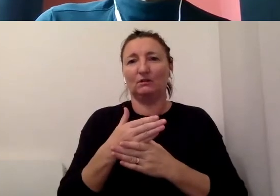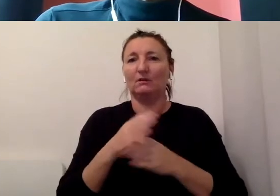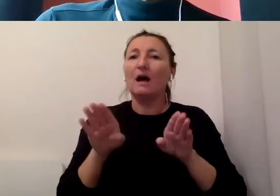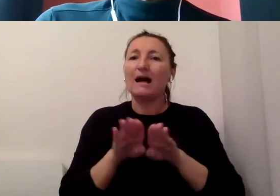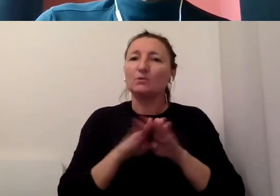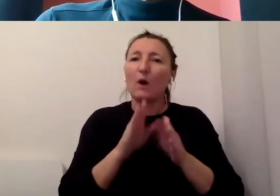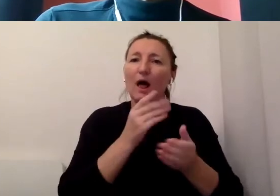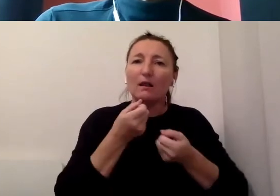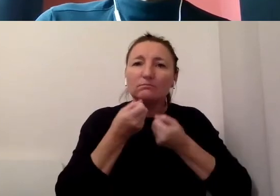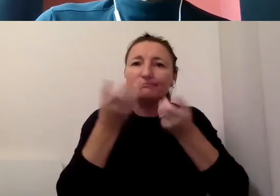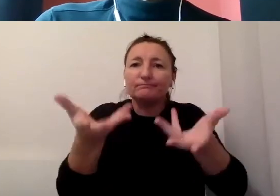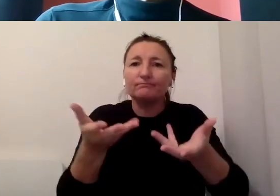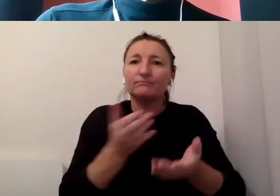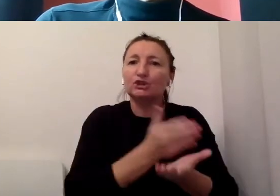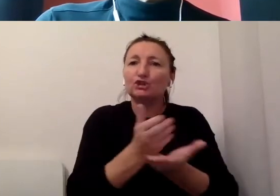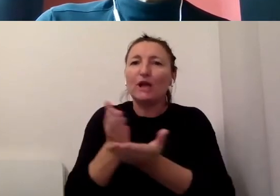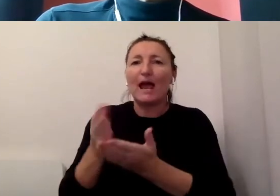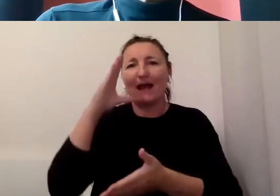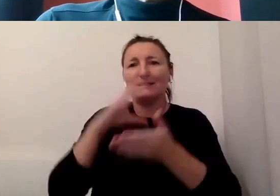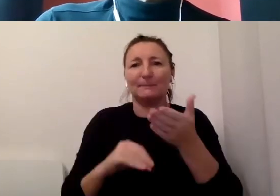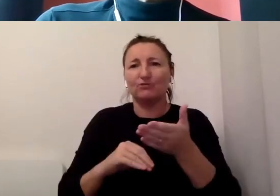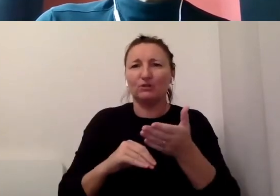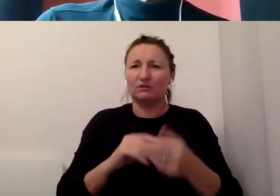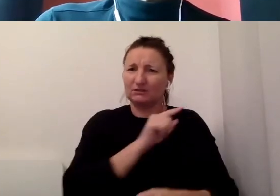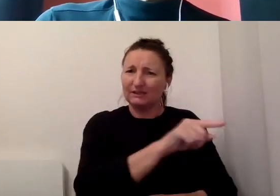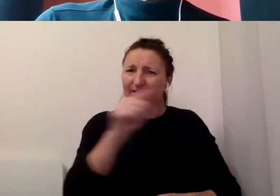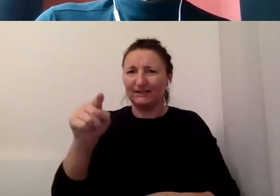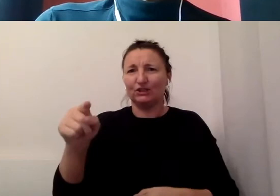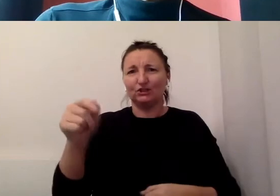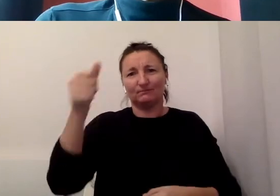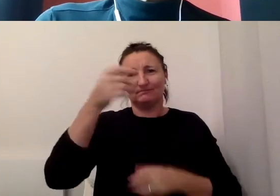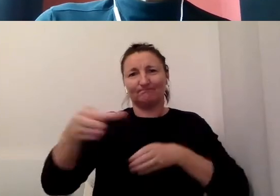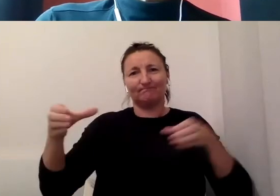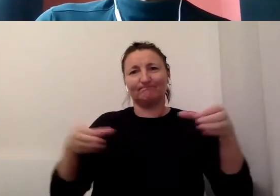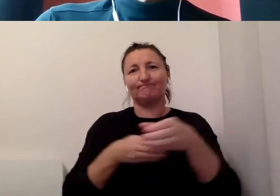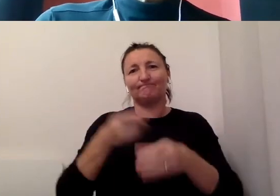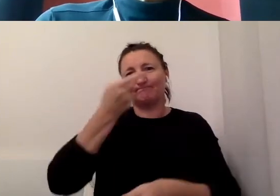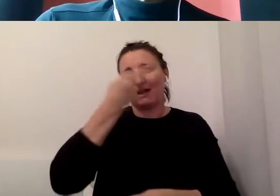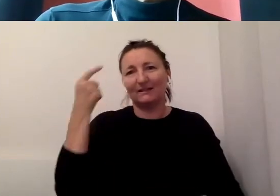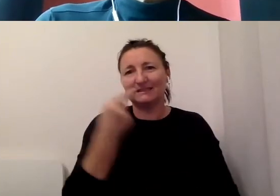like, no one would know about because there's never a place to talk about it, is quite good, and